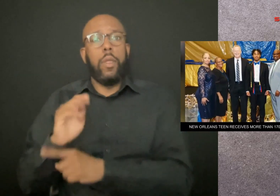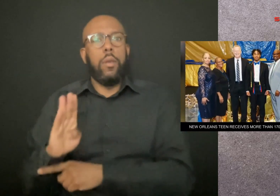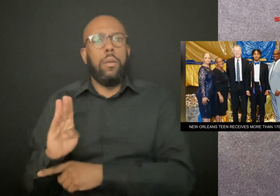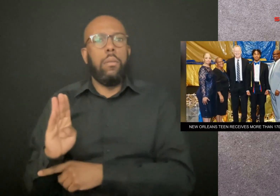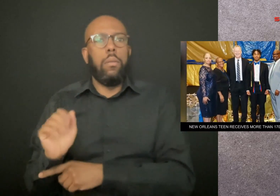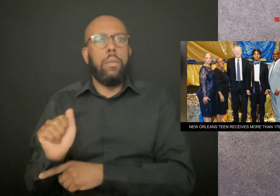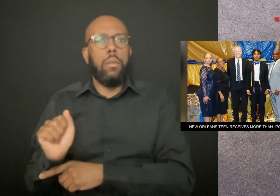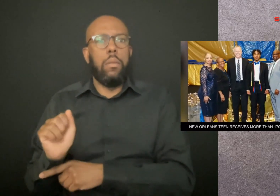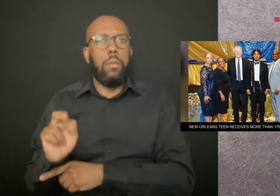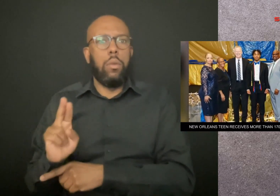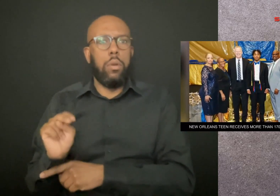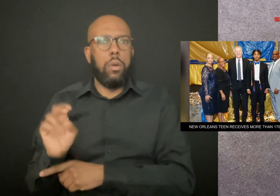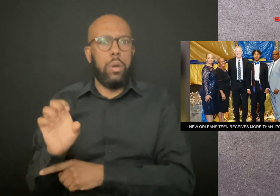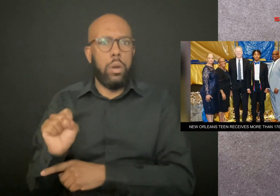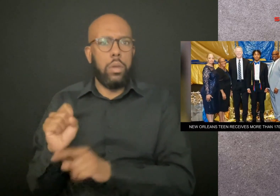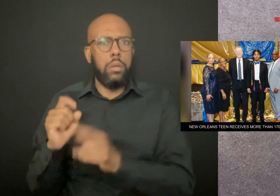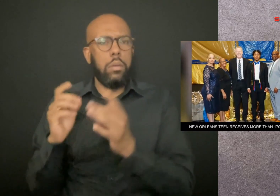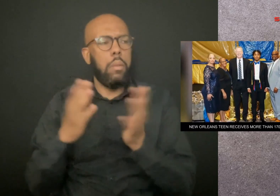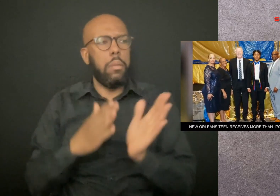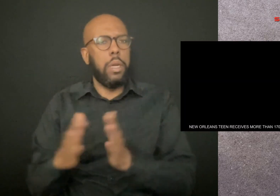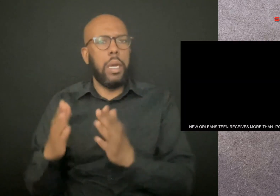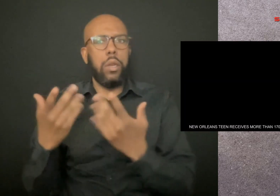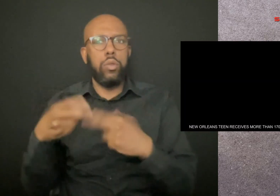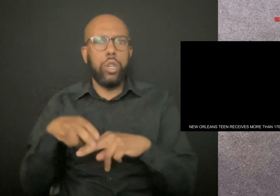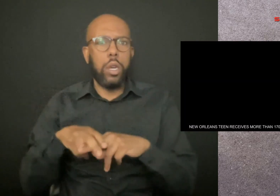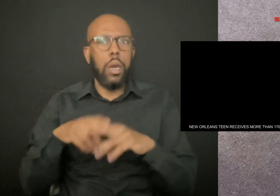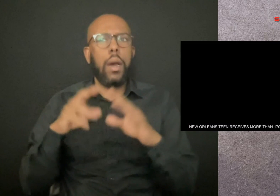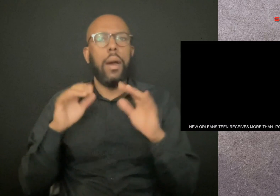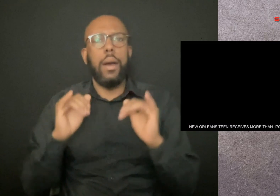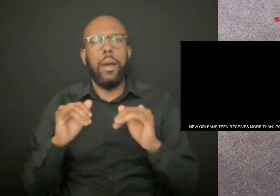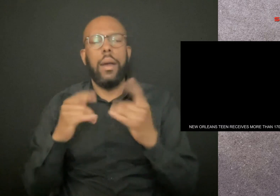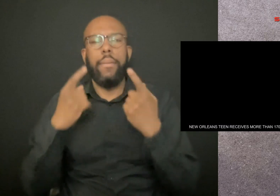Barnes plans to announce his college decision next week.